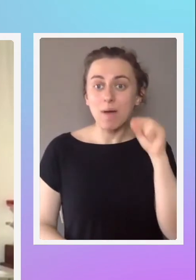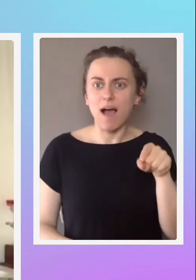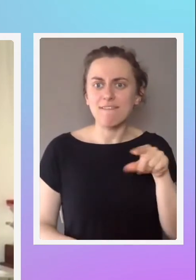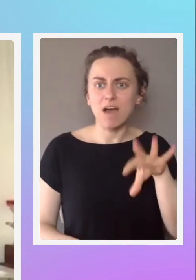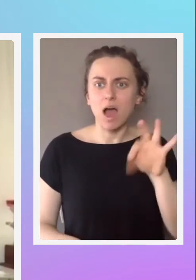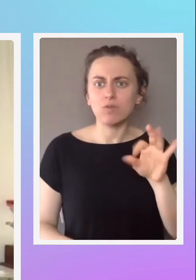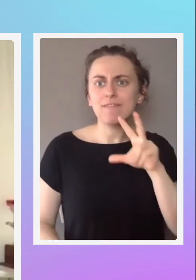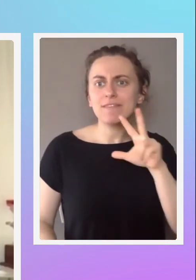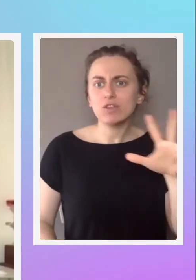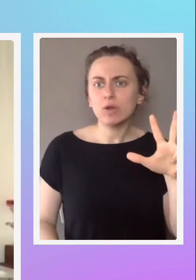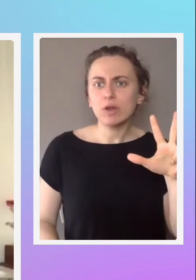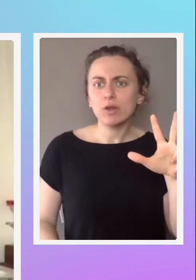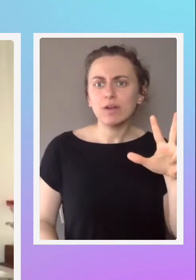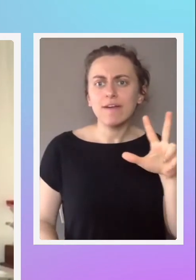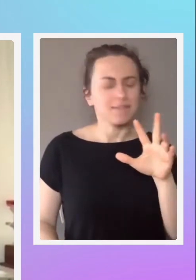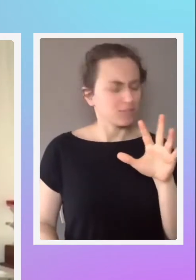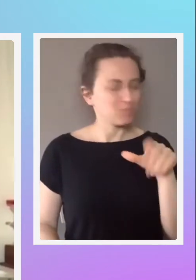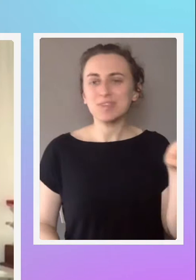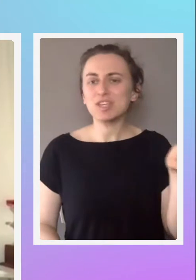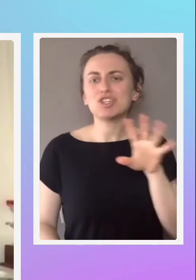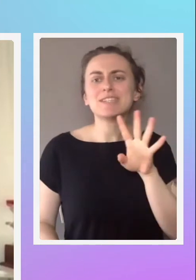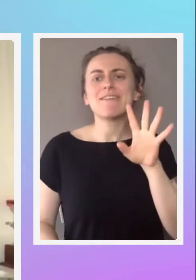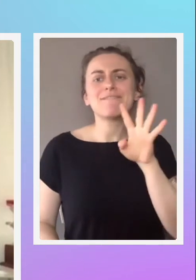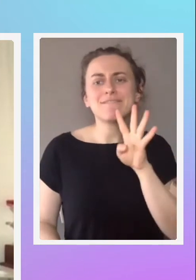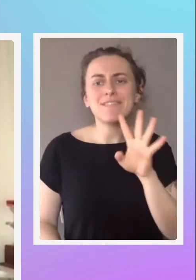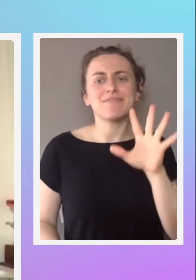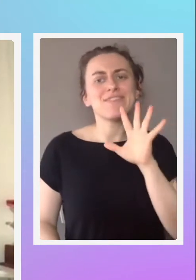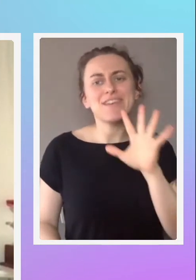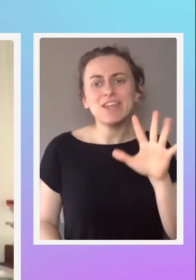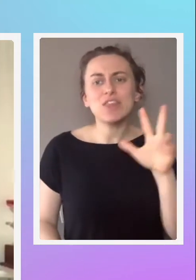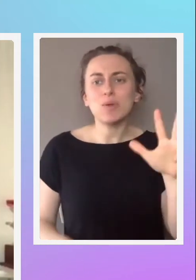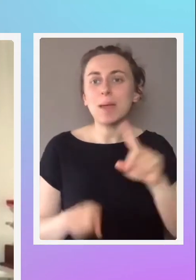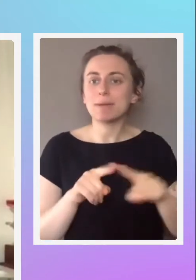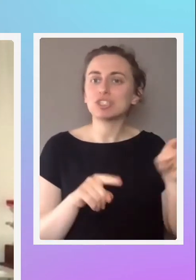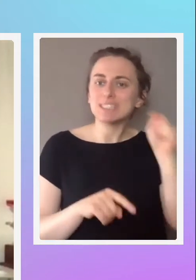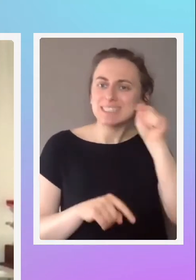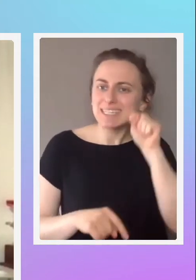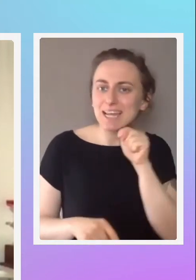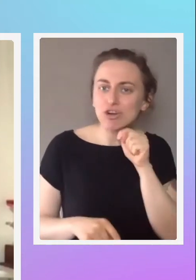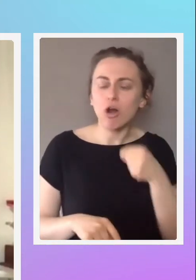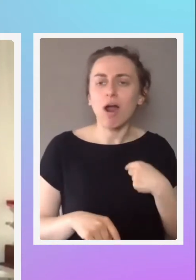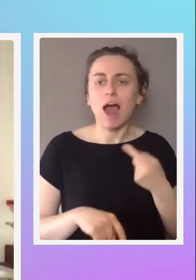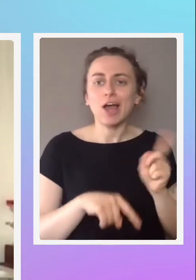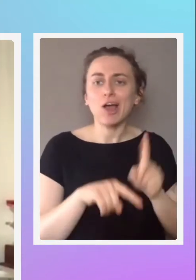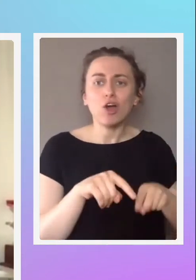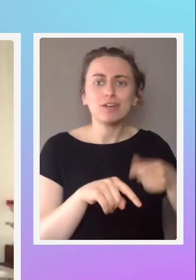She was talking to everybody including the telephone calls coming in from solicitors.